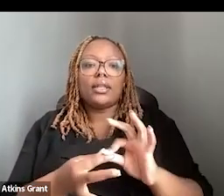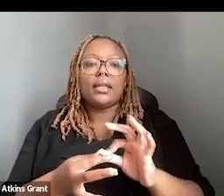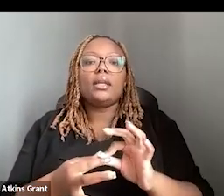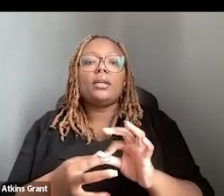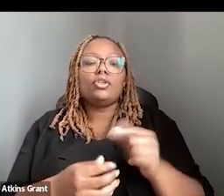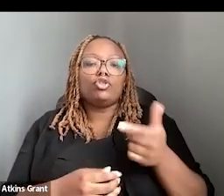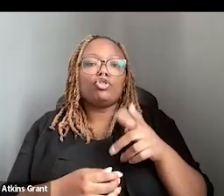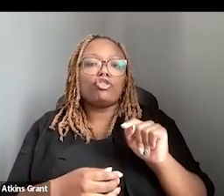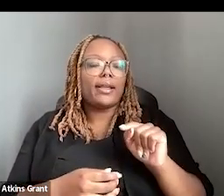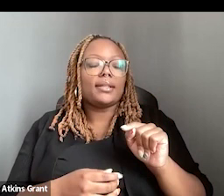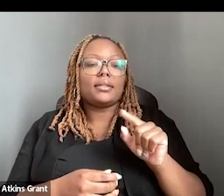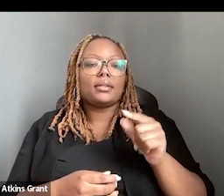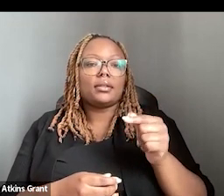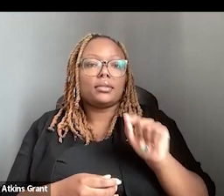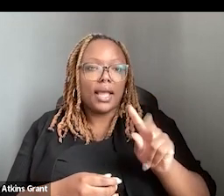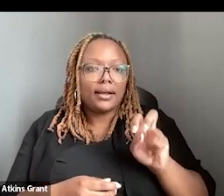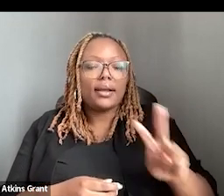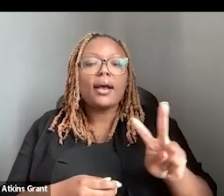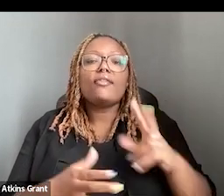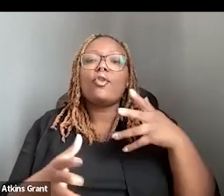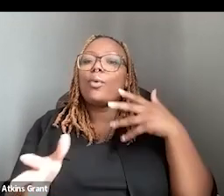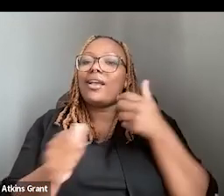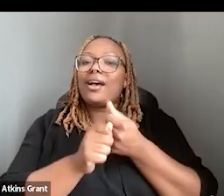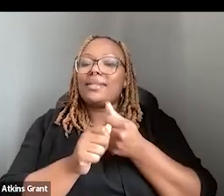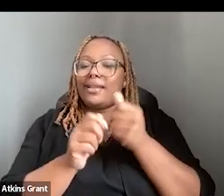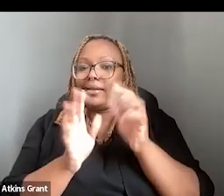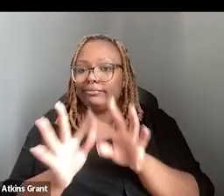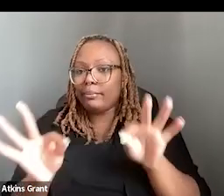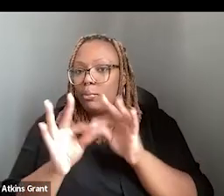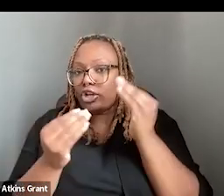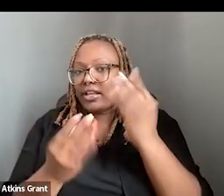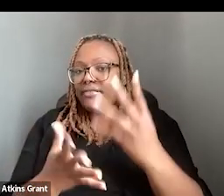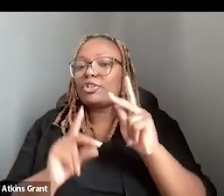We updated the NSF Senior Key Person Profile, so now people have the ability